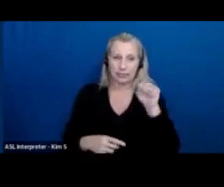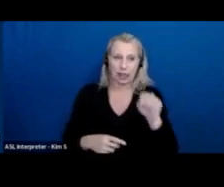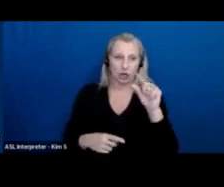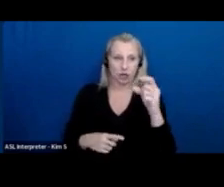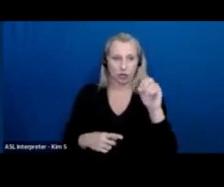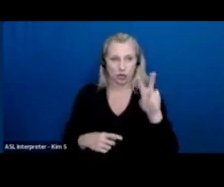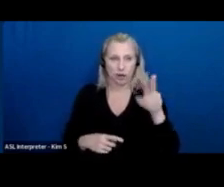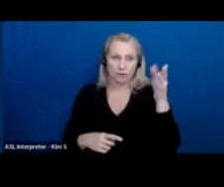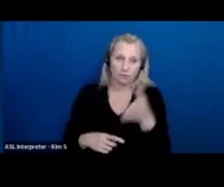learn more.